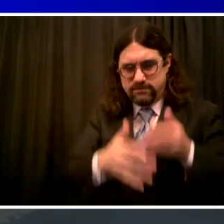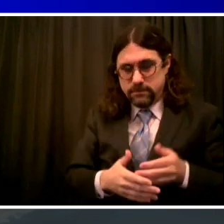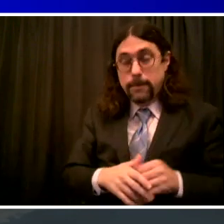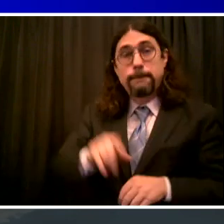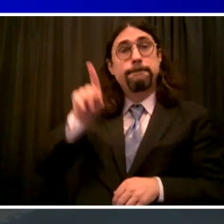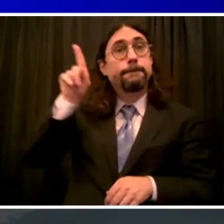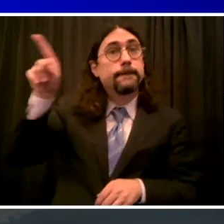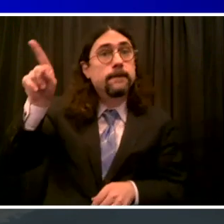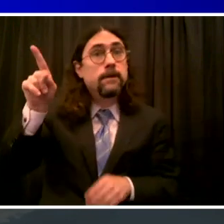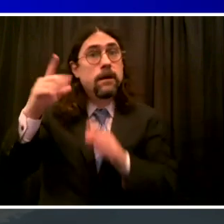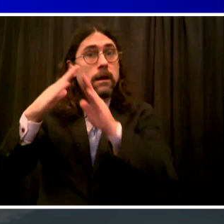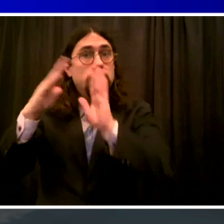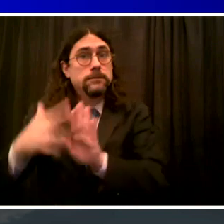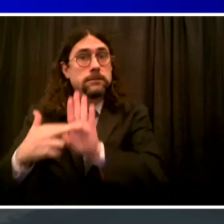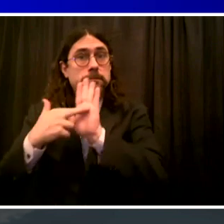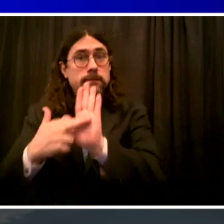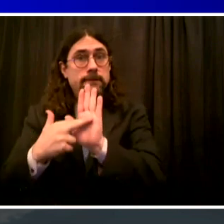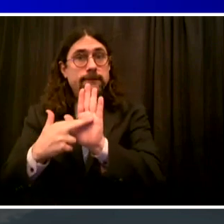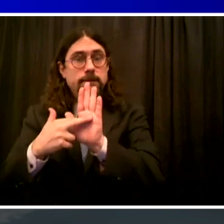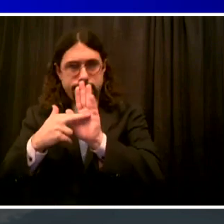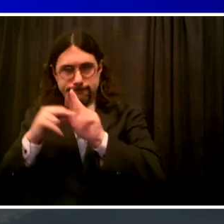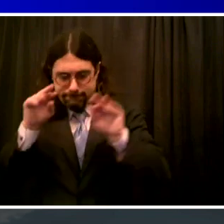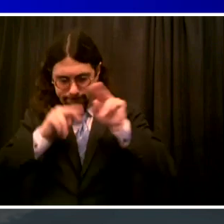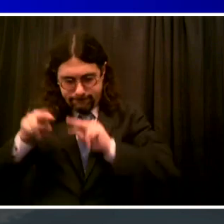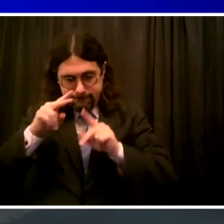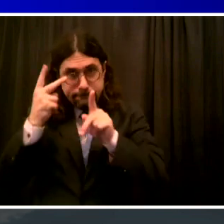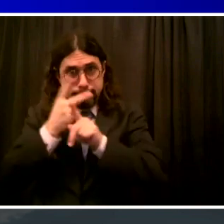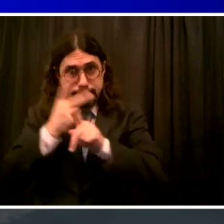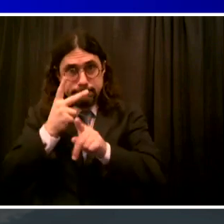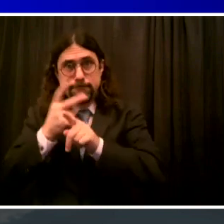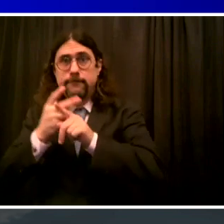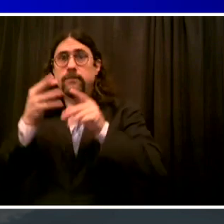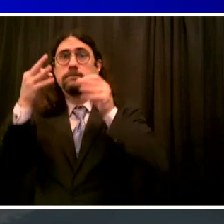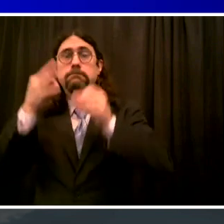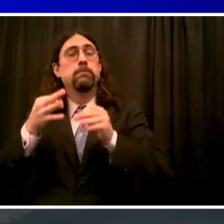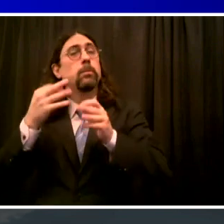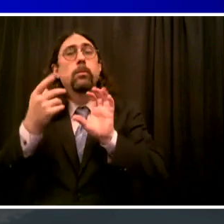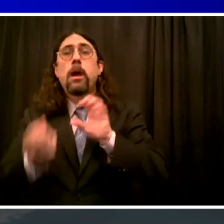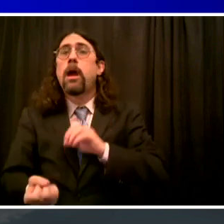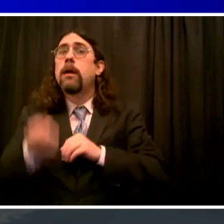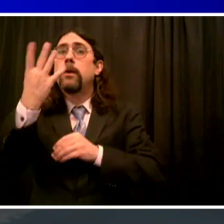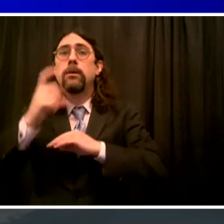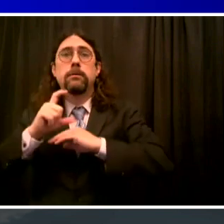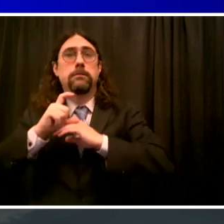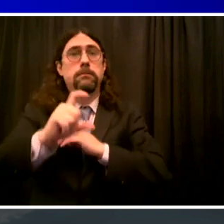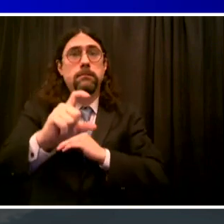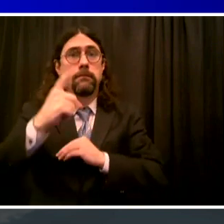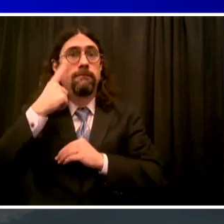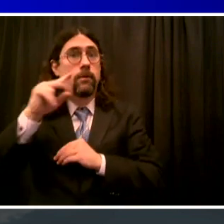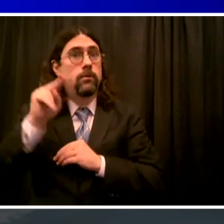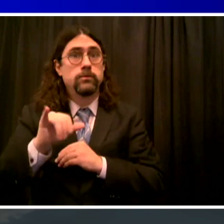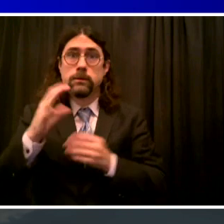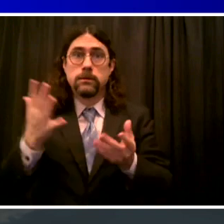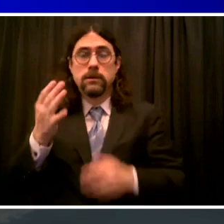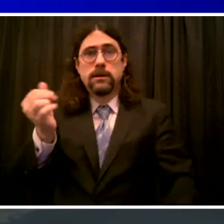$17 BILLION UNTIL AID DIRECTLY TO NEW YORK CITY OVER TWO YEARS.